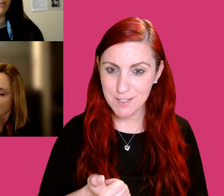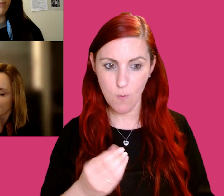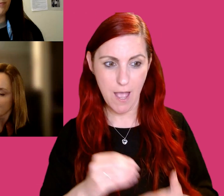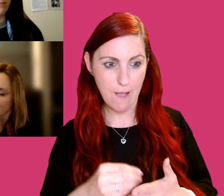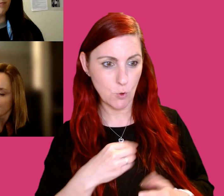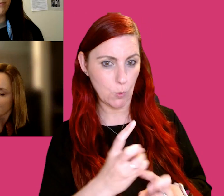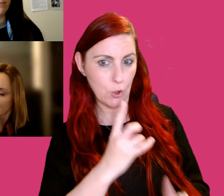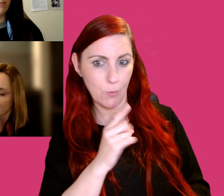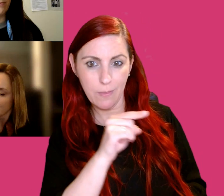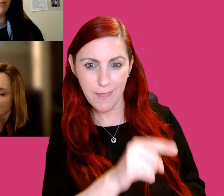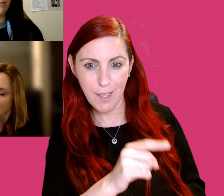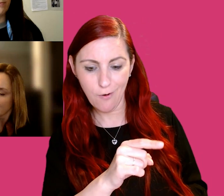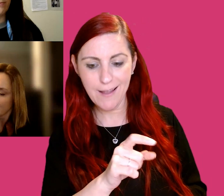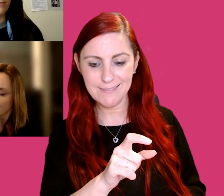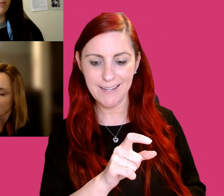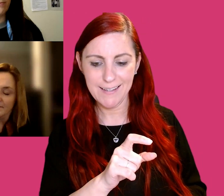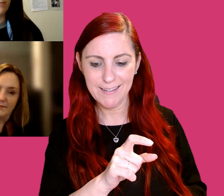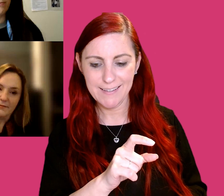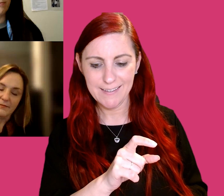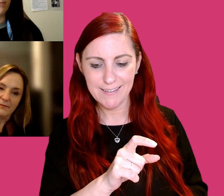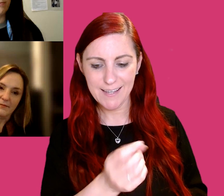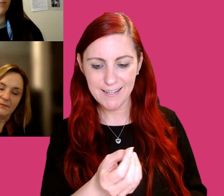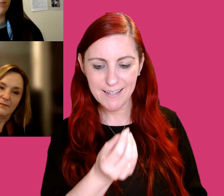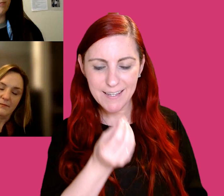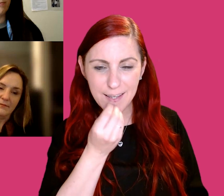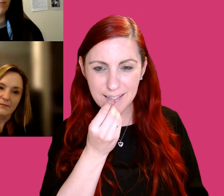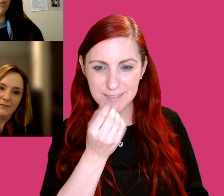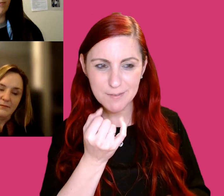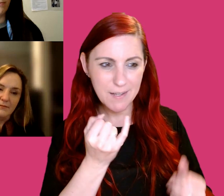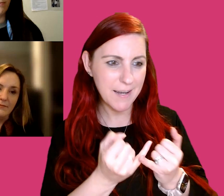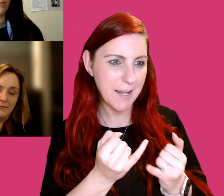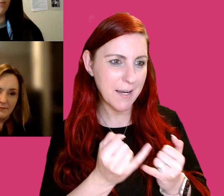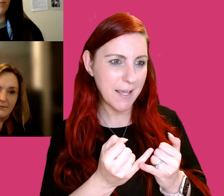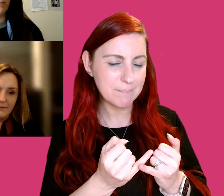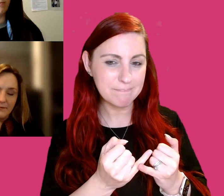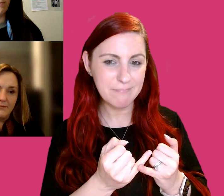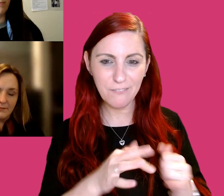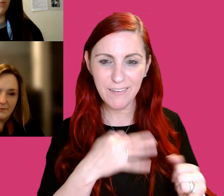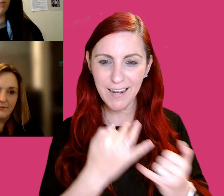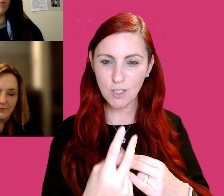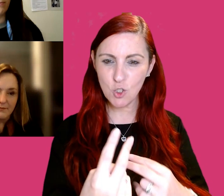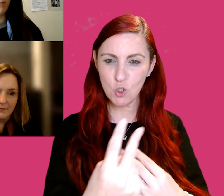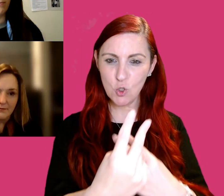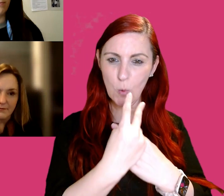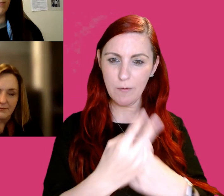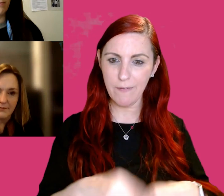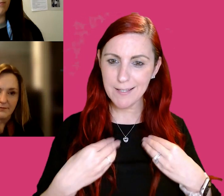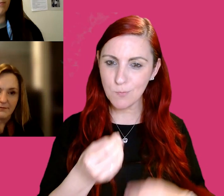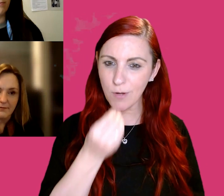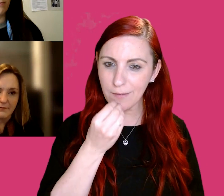and eat almost which was almost like a supervised breakfast after which time they went back up to